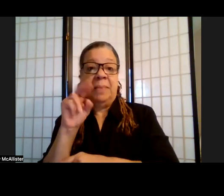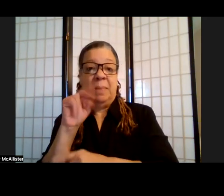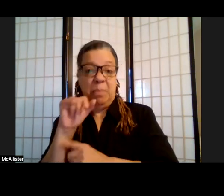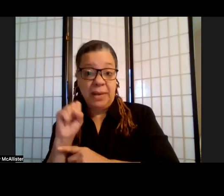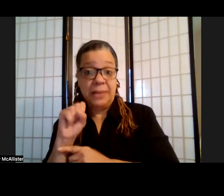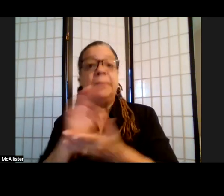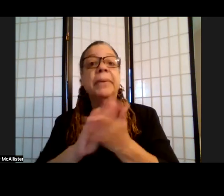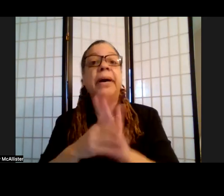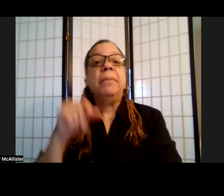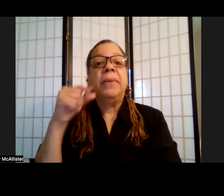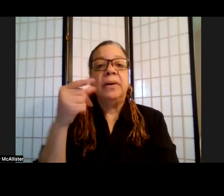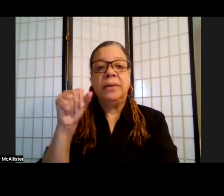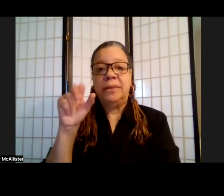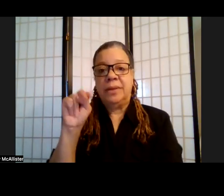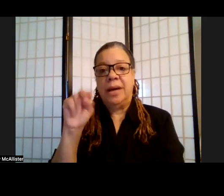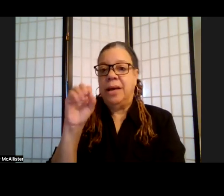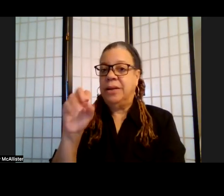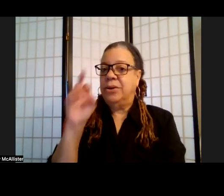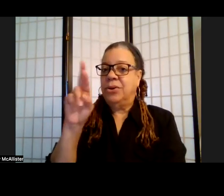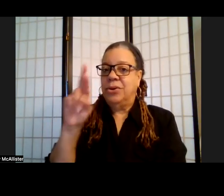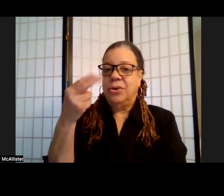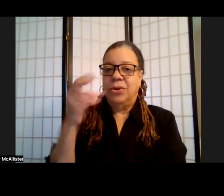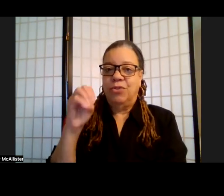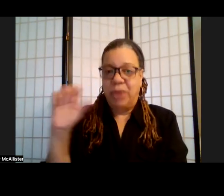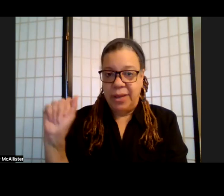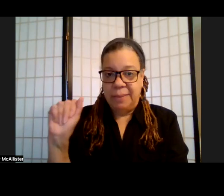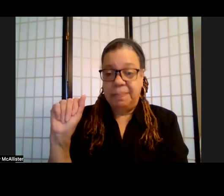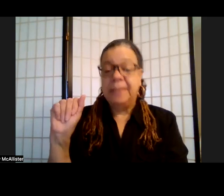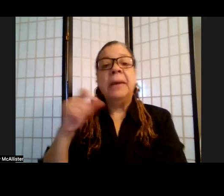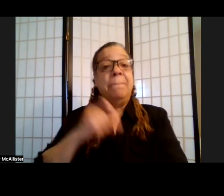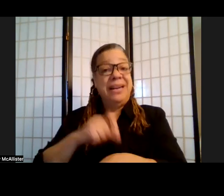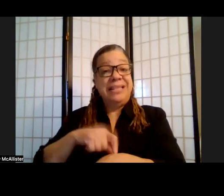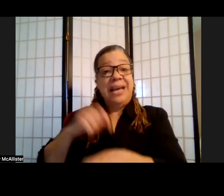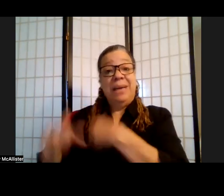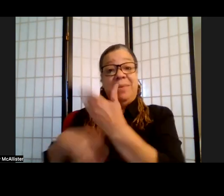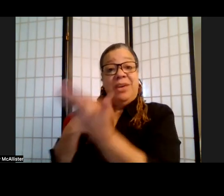By the time King reached the Enterprise, the number of infected servicemen was escalating,